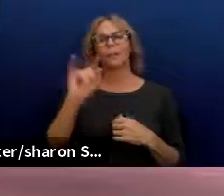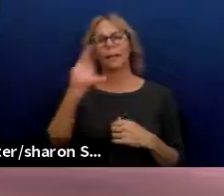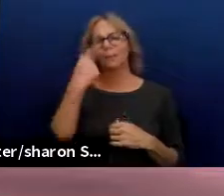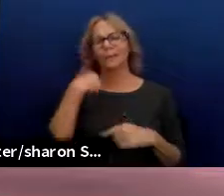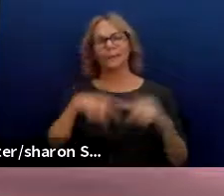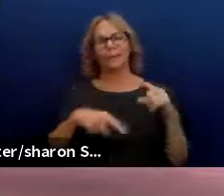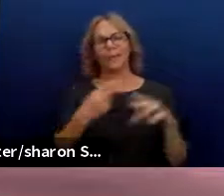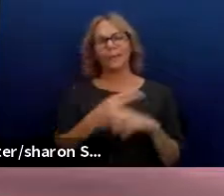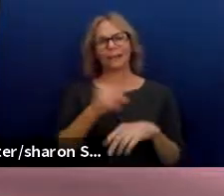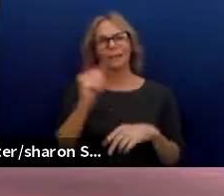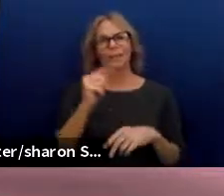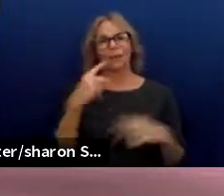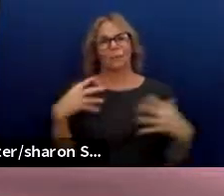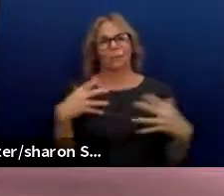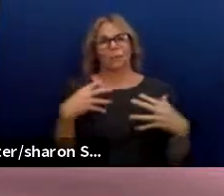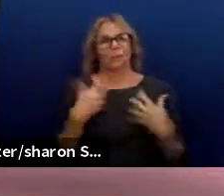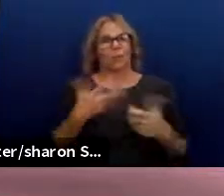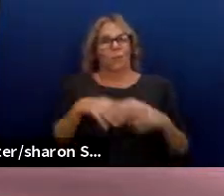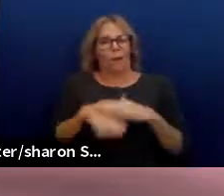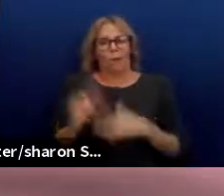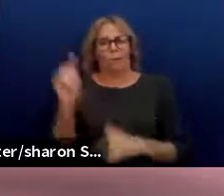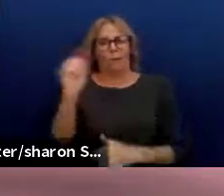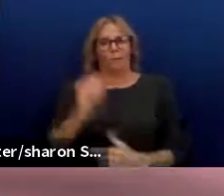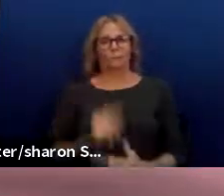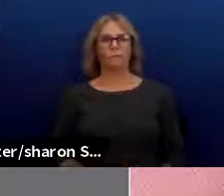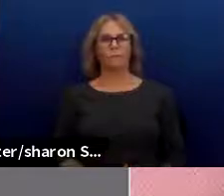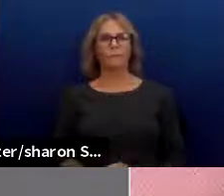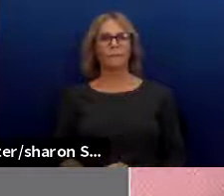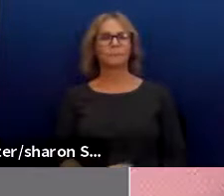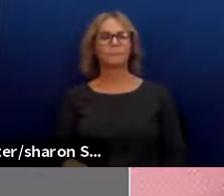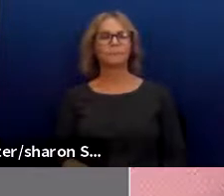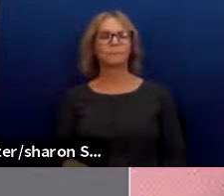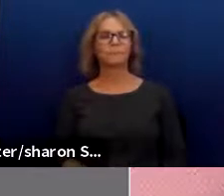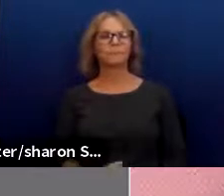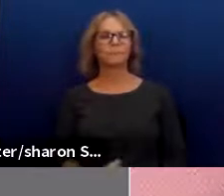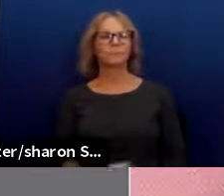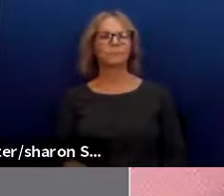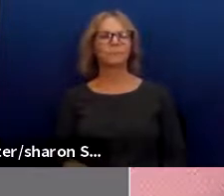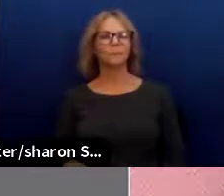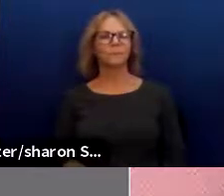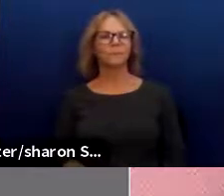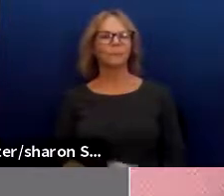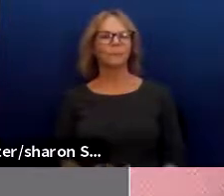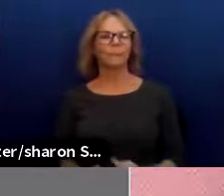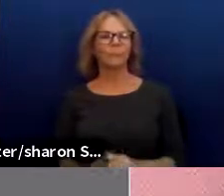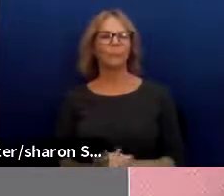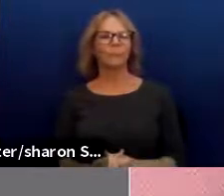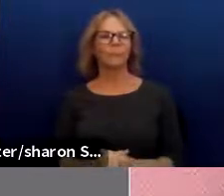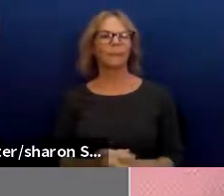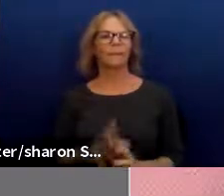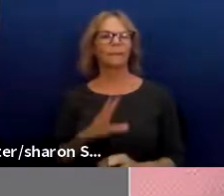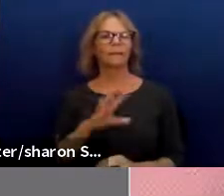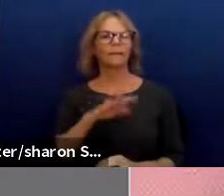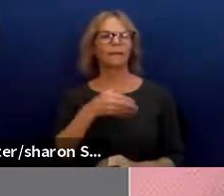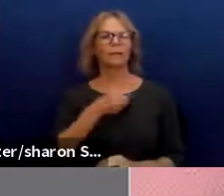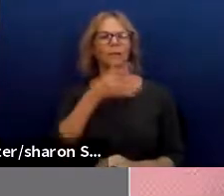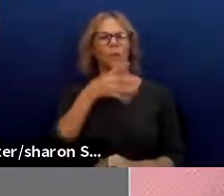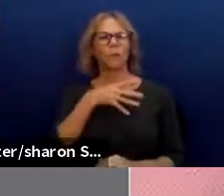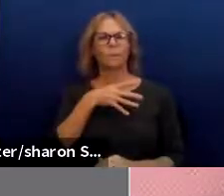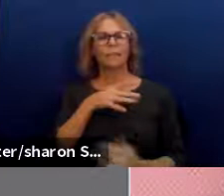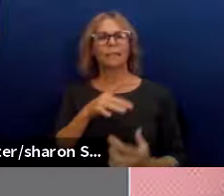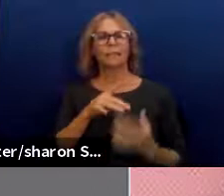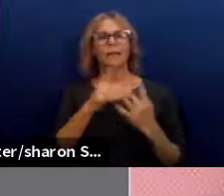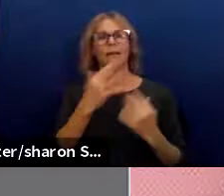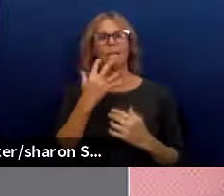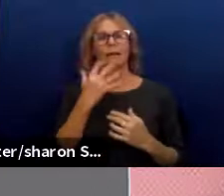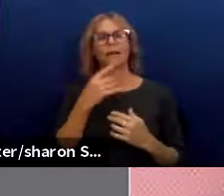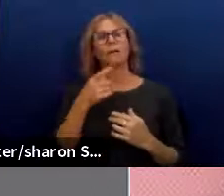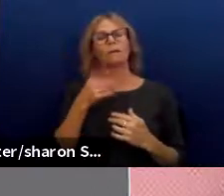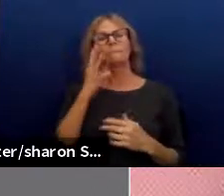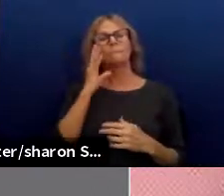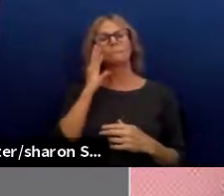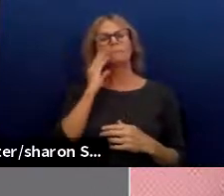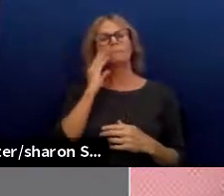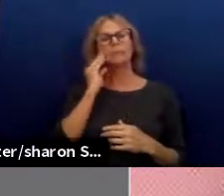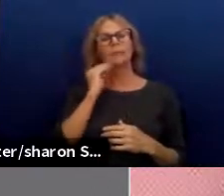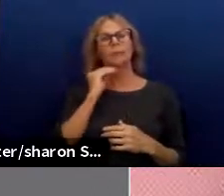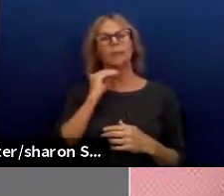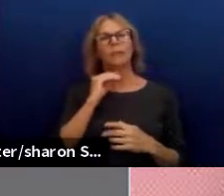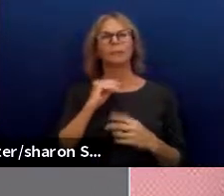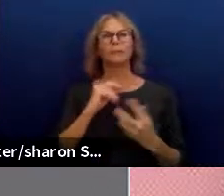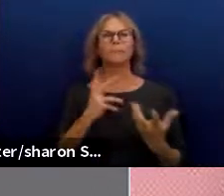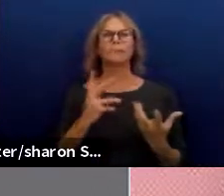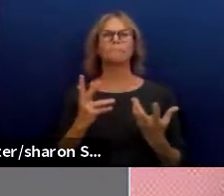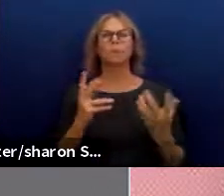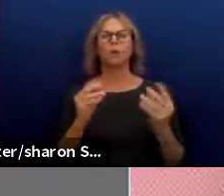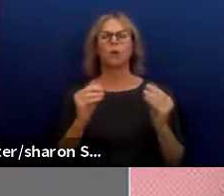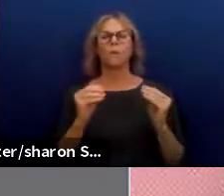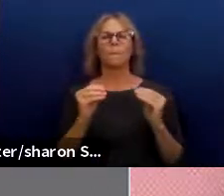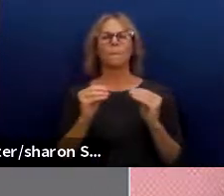for being too scared to enter the restroom. And trans women, especially trans women of color, they experience even more negative